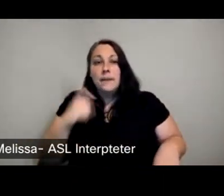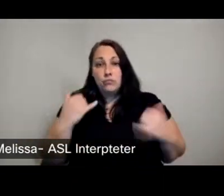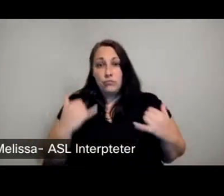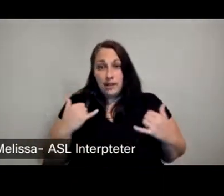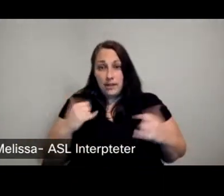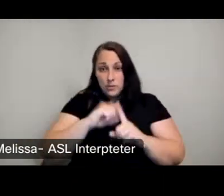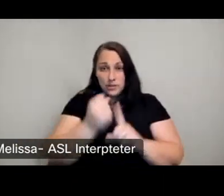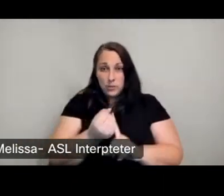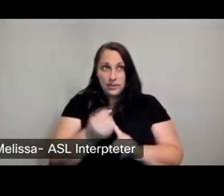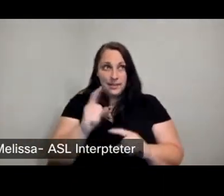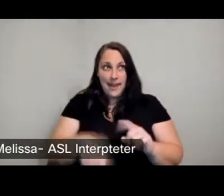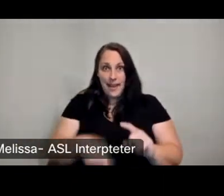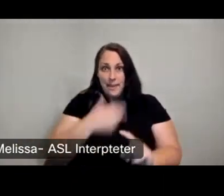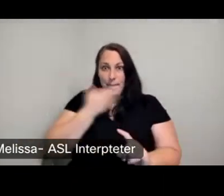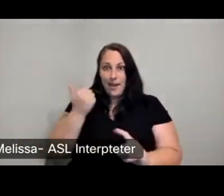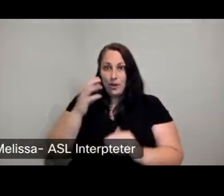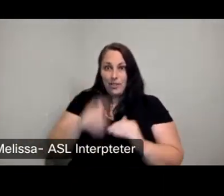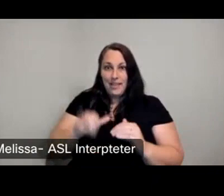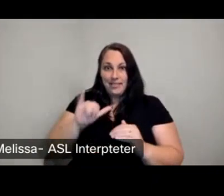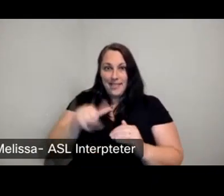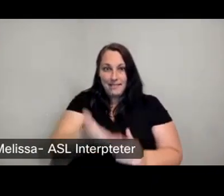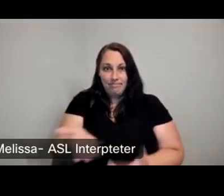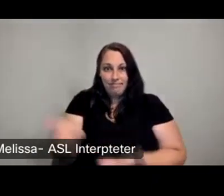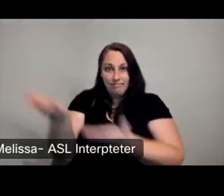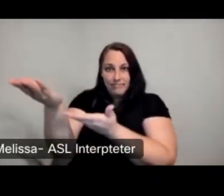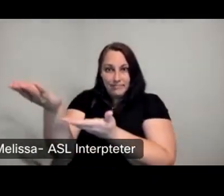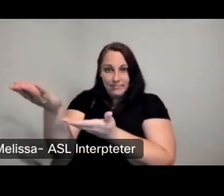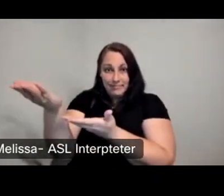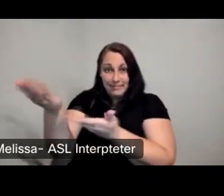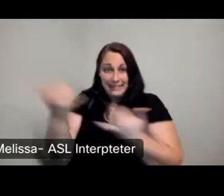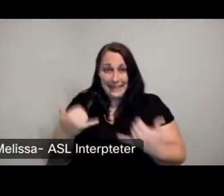cannot be better than what the plan that you put forward that they rejected